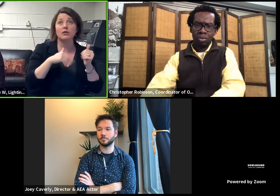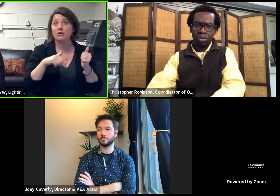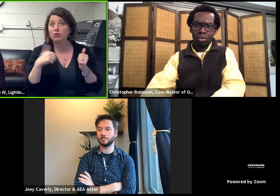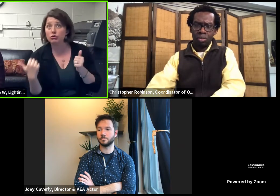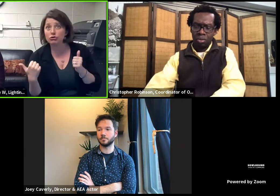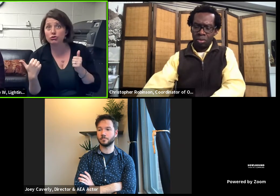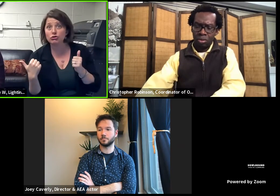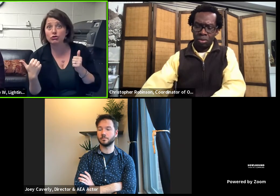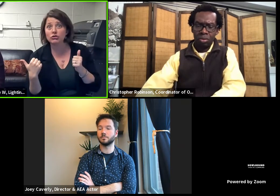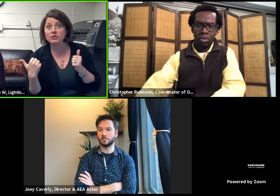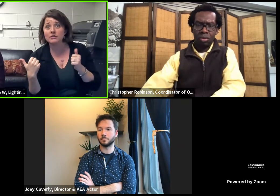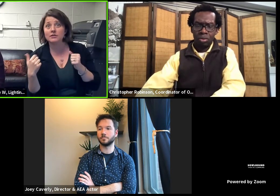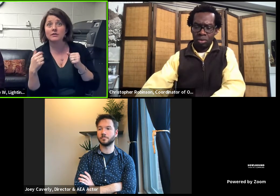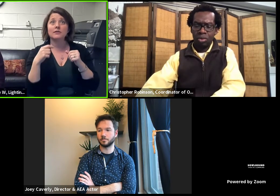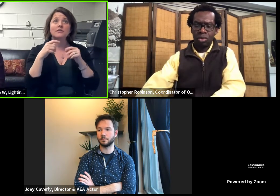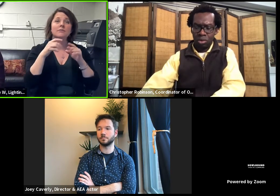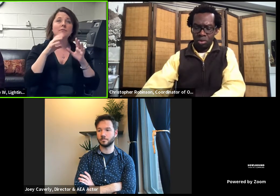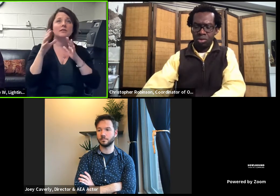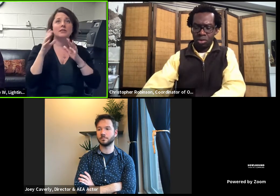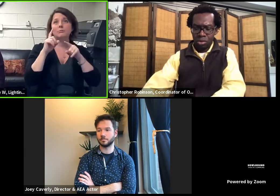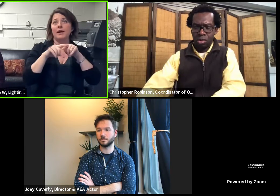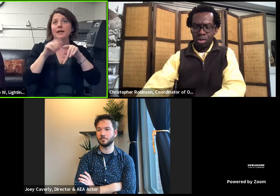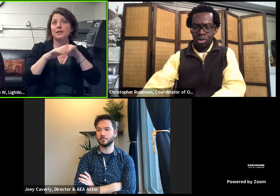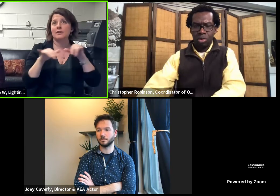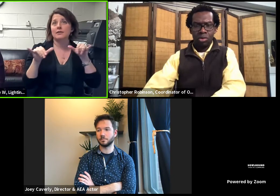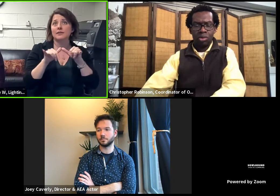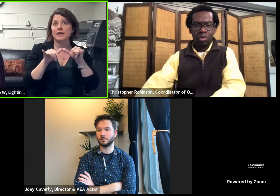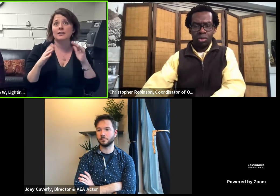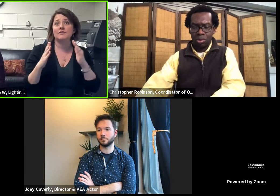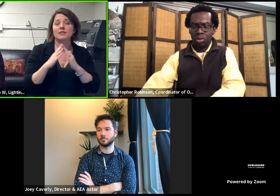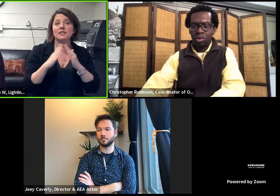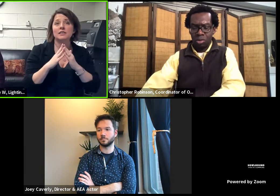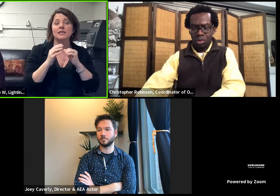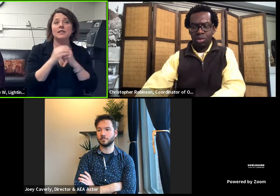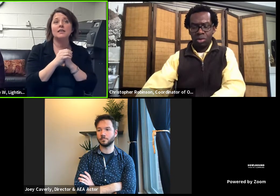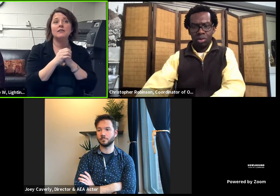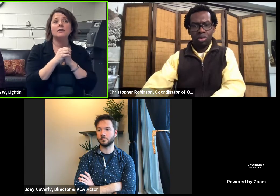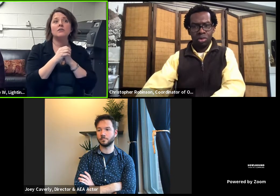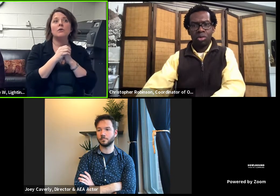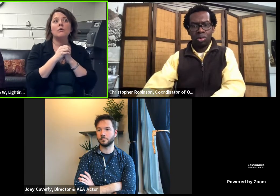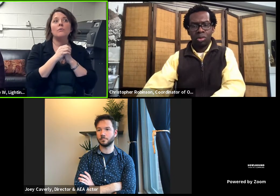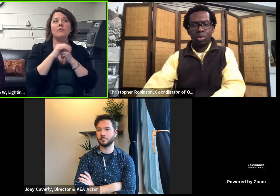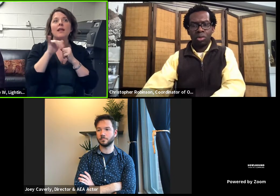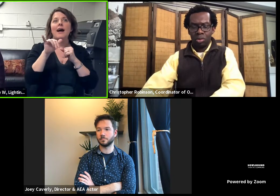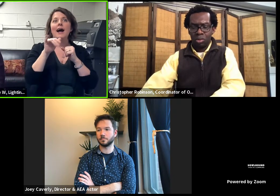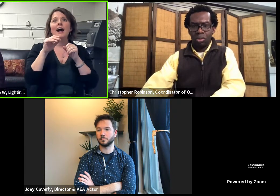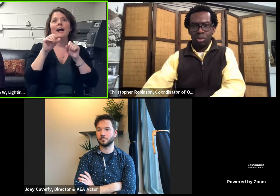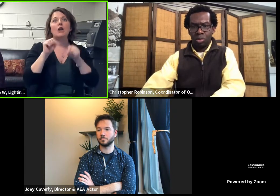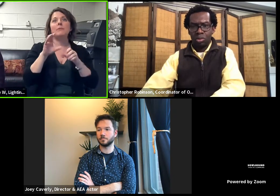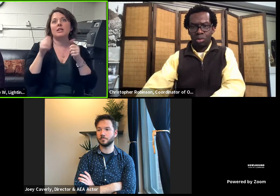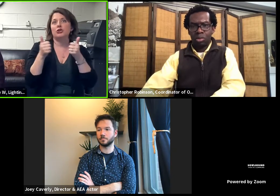Some have more accommodation access than others, depending on your region and the size of the city, things like that.